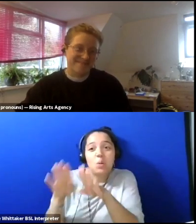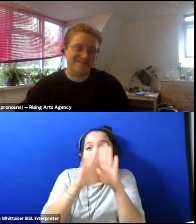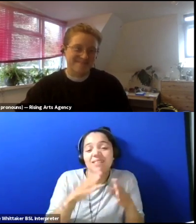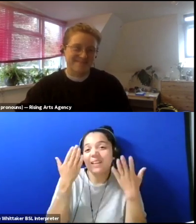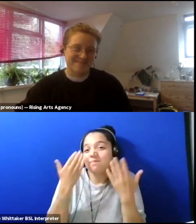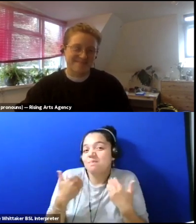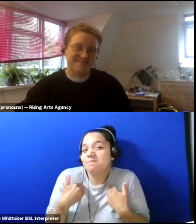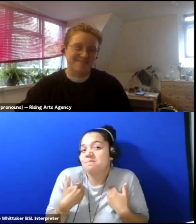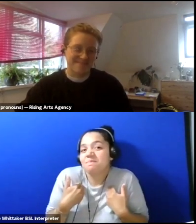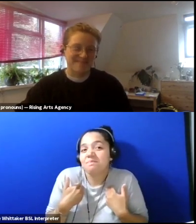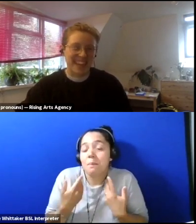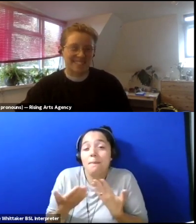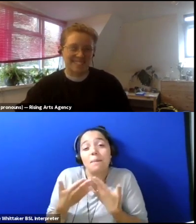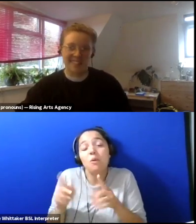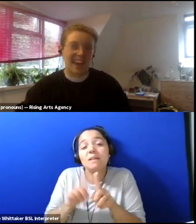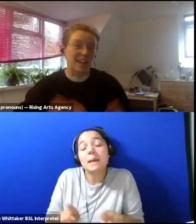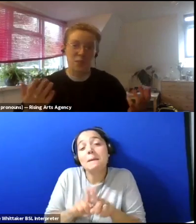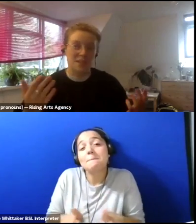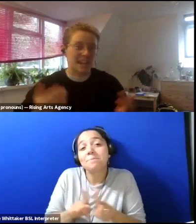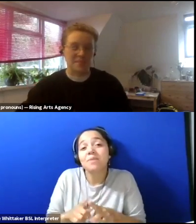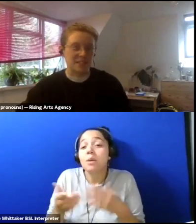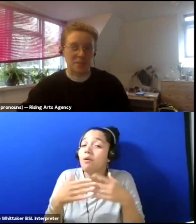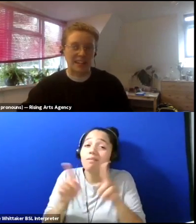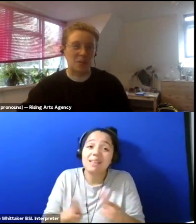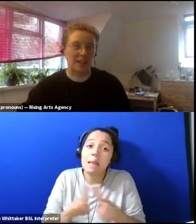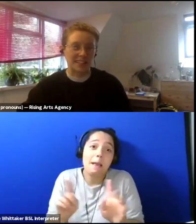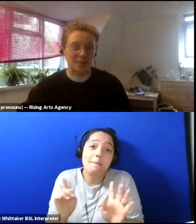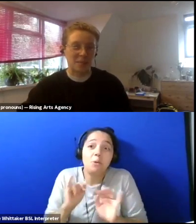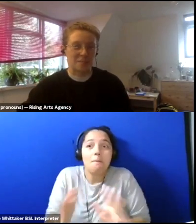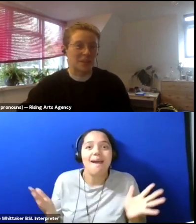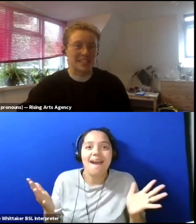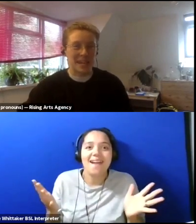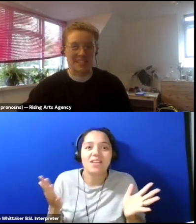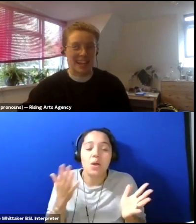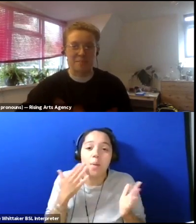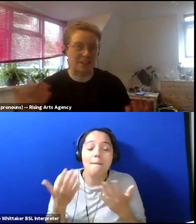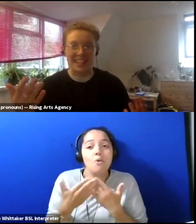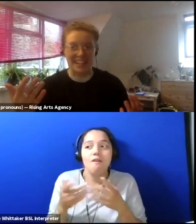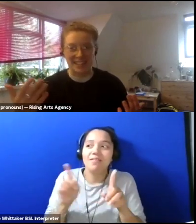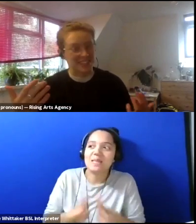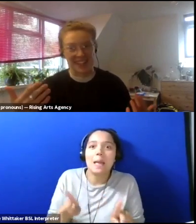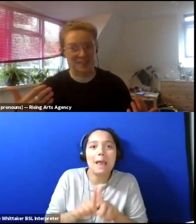moment, but more of the same. Hey, more of the same. It's not a bad thing when more of the same is pretty good stuff.